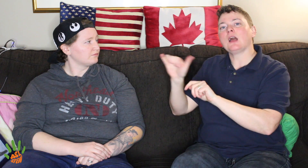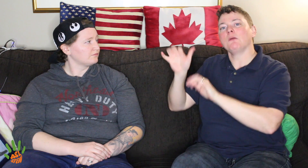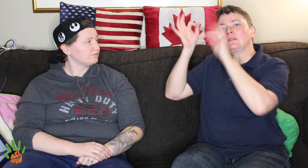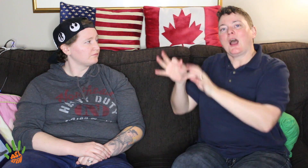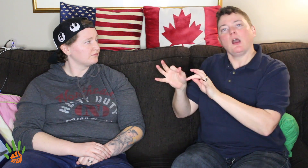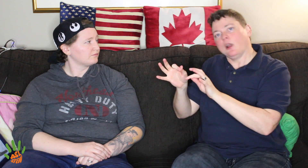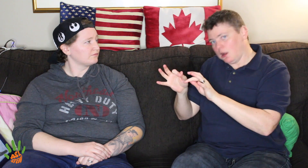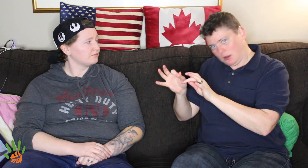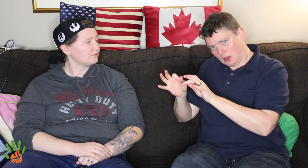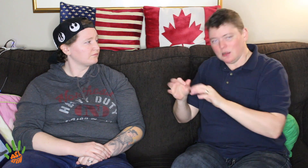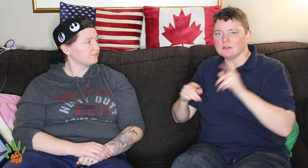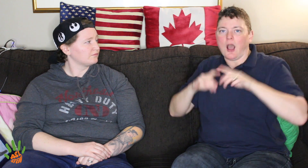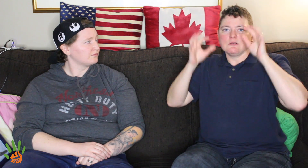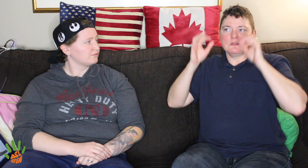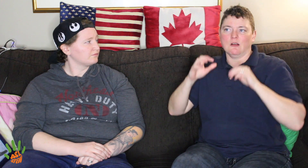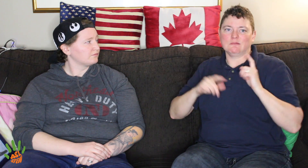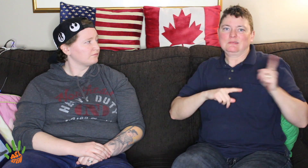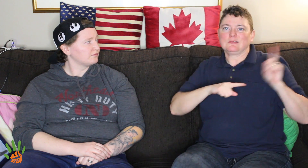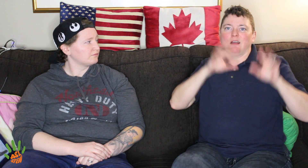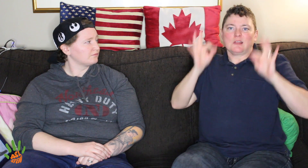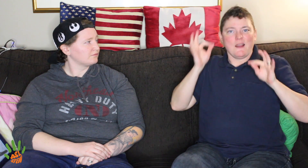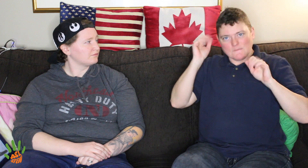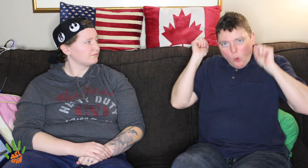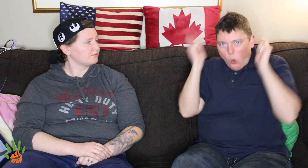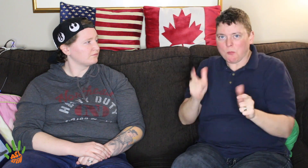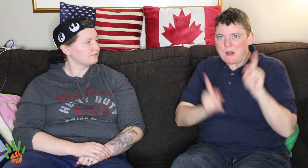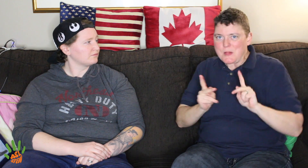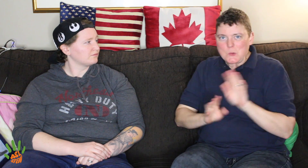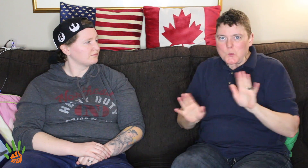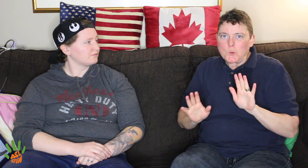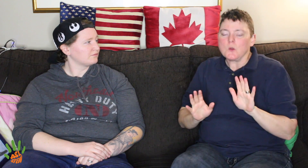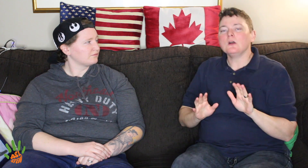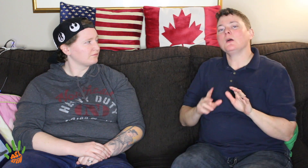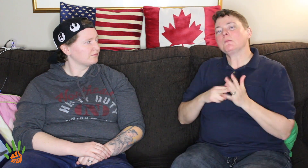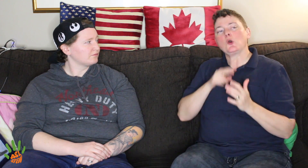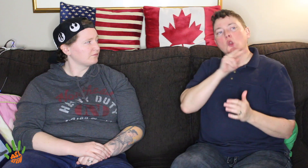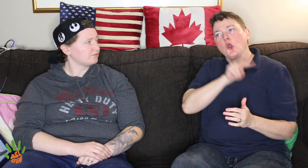but maybe in the vlogs that's not how it's suppose to be. They can't make a decision for all people.